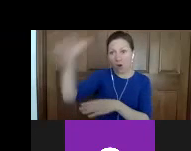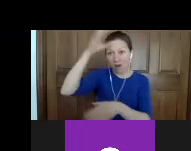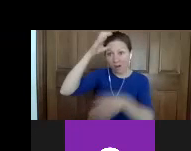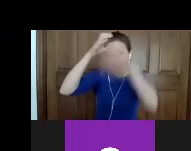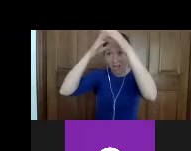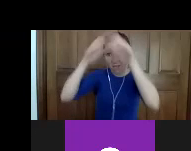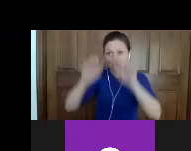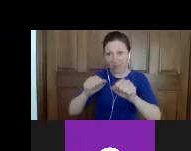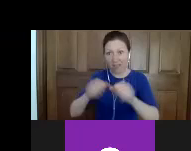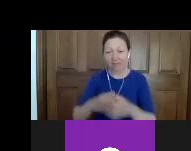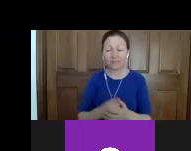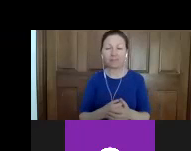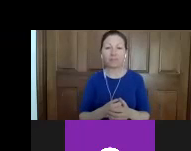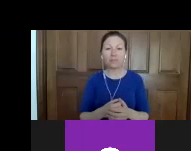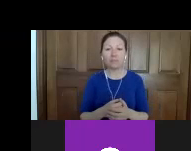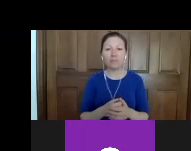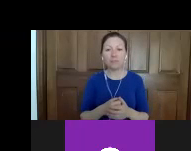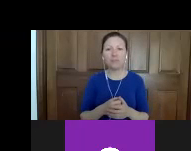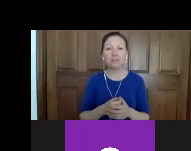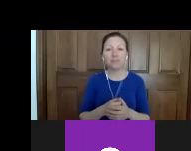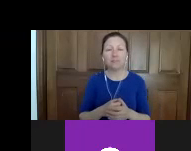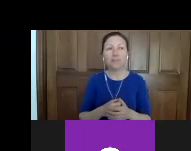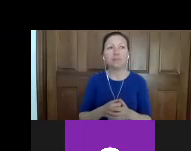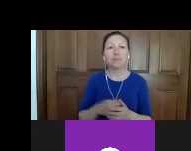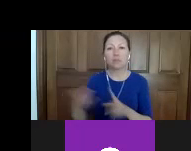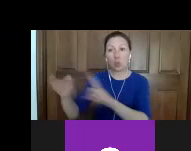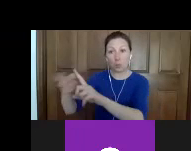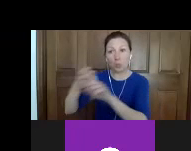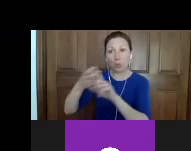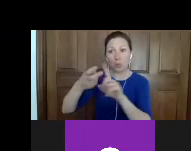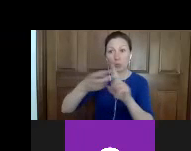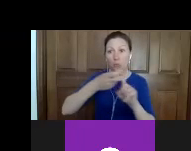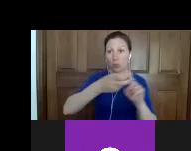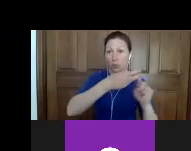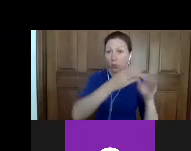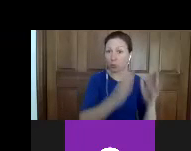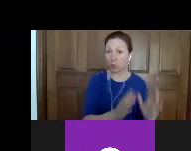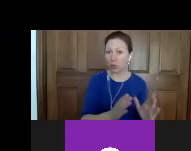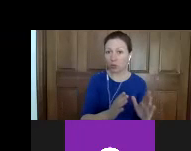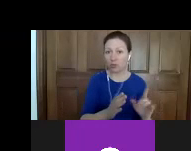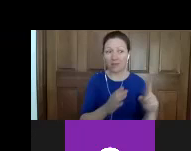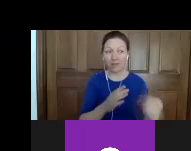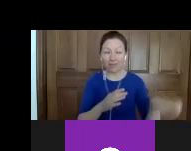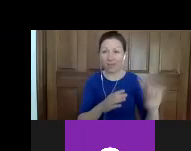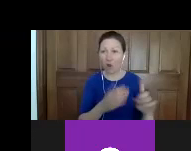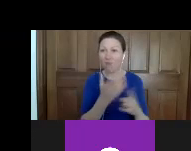As far as internal referrals, recruiters are 15 times more likely, according to a 2016